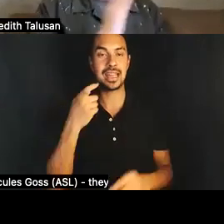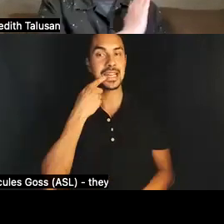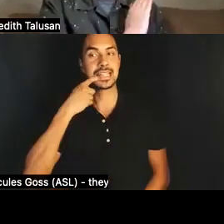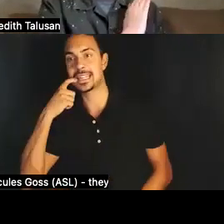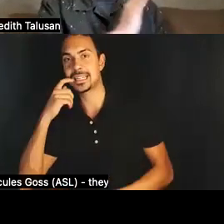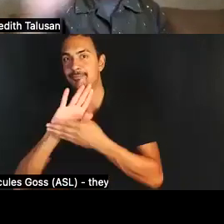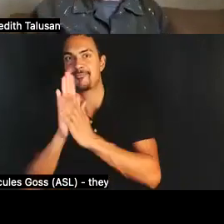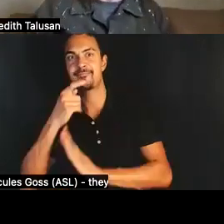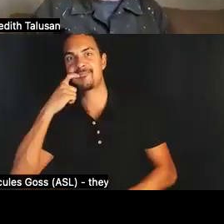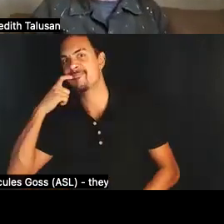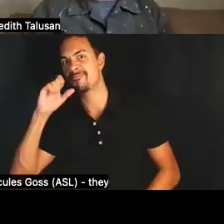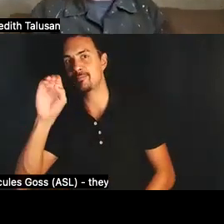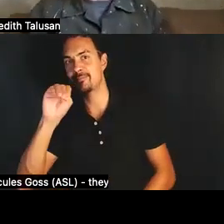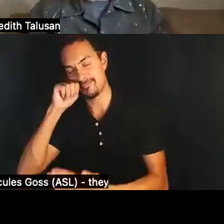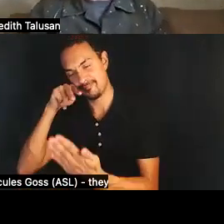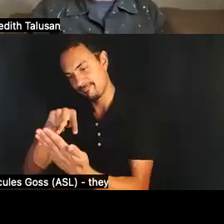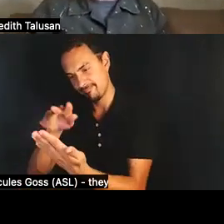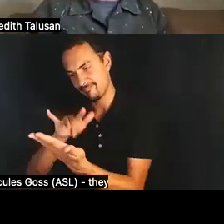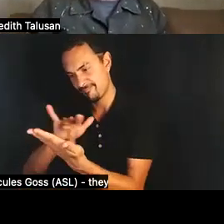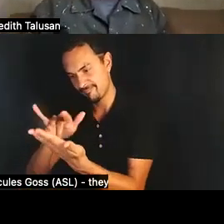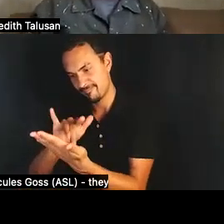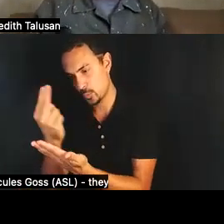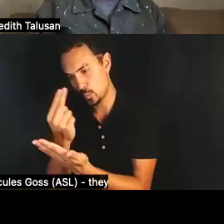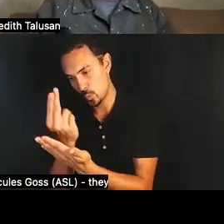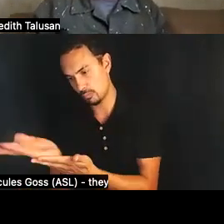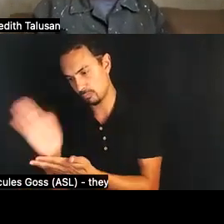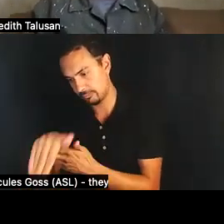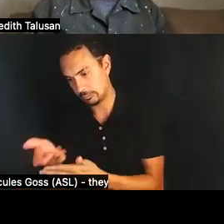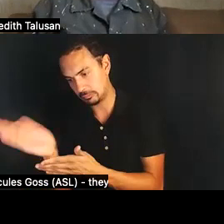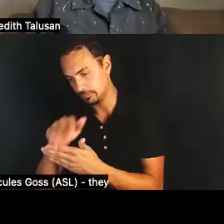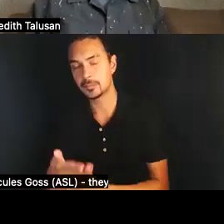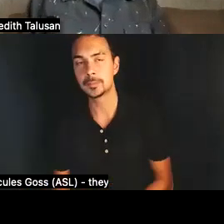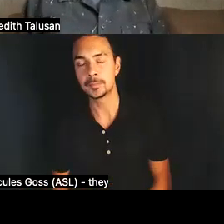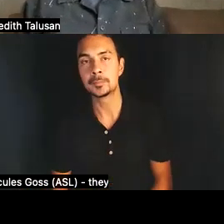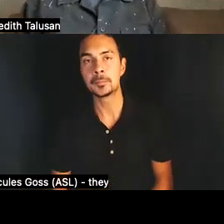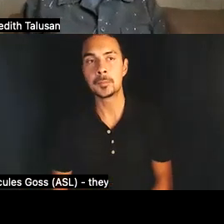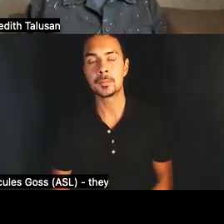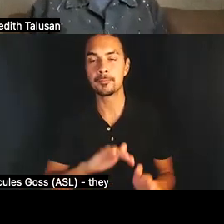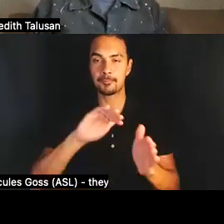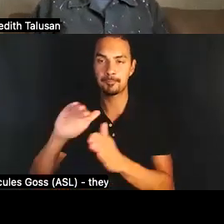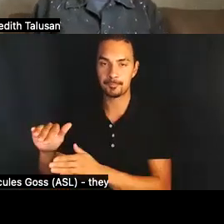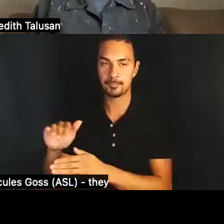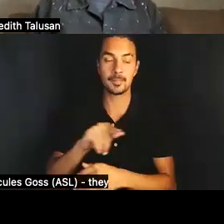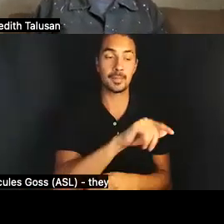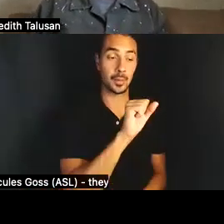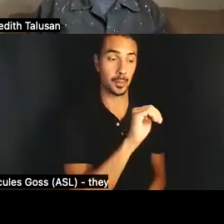which is completely and absolutely addicted to it. And use it all the time.